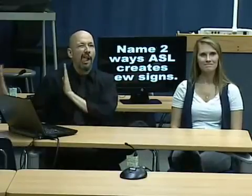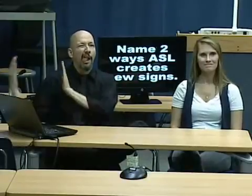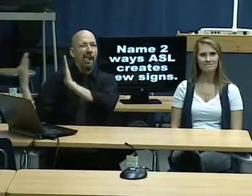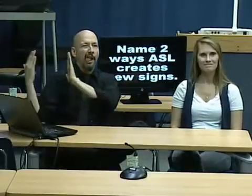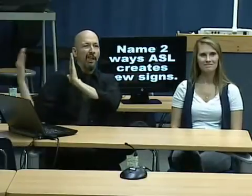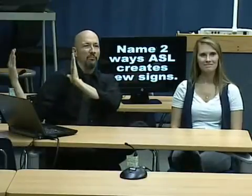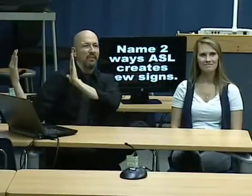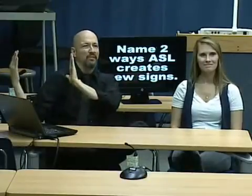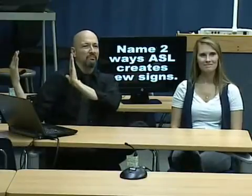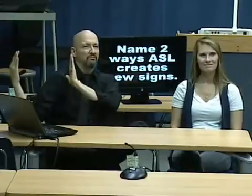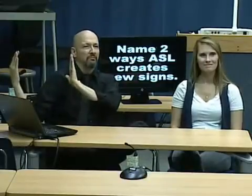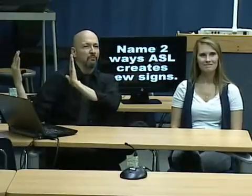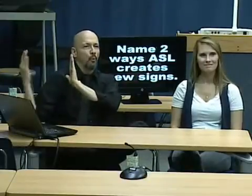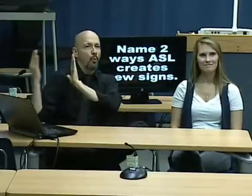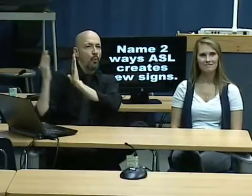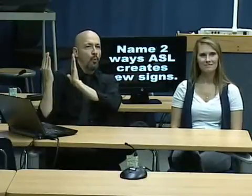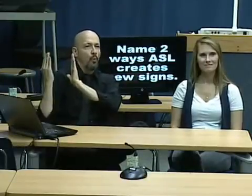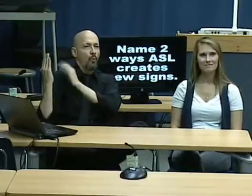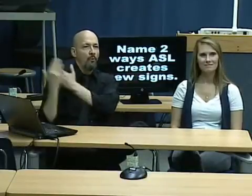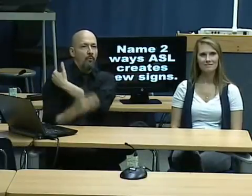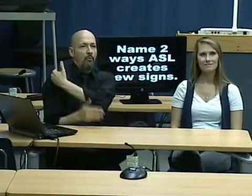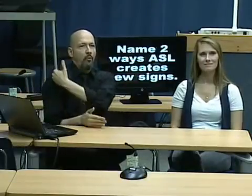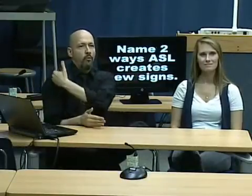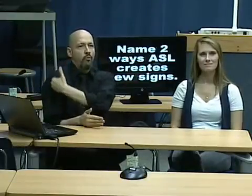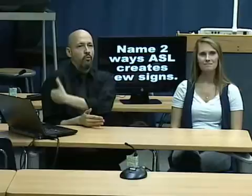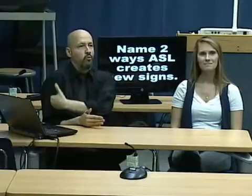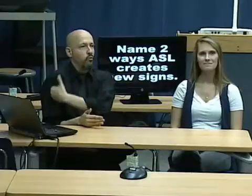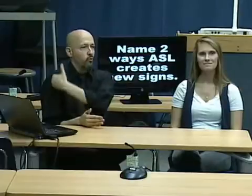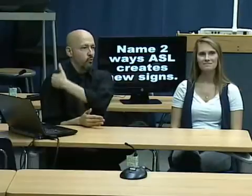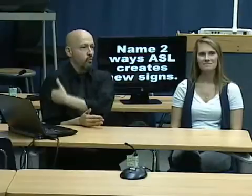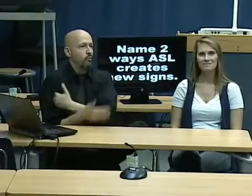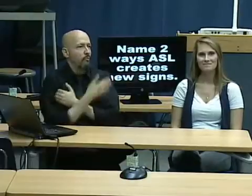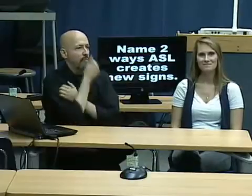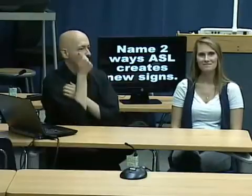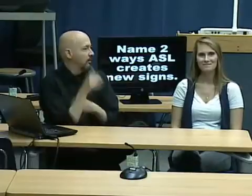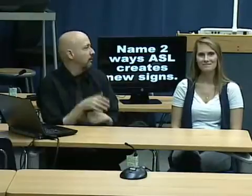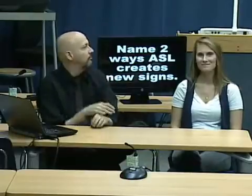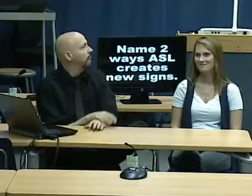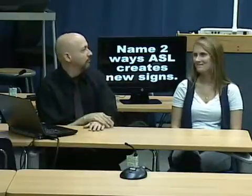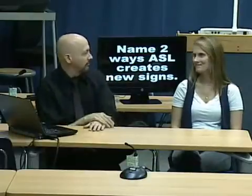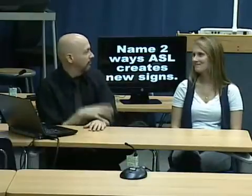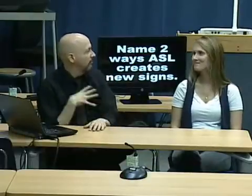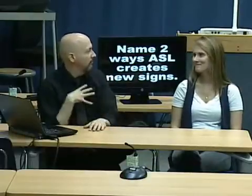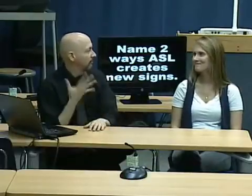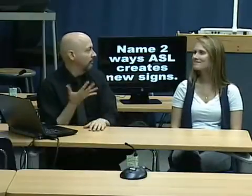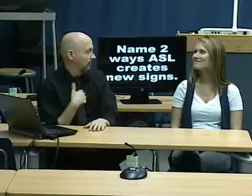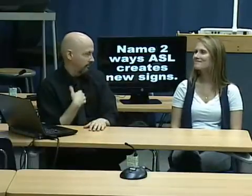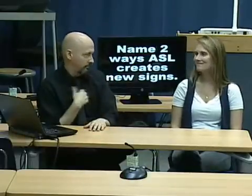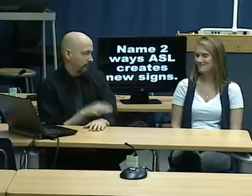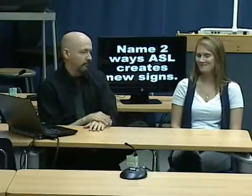There's too much space here beside me. Move it in. To about my shoulder. That'll be better. It's fine.